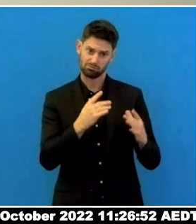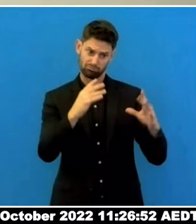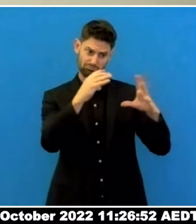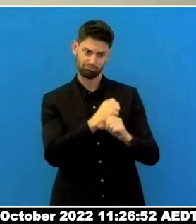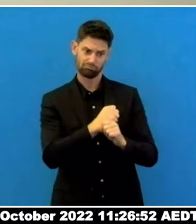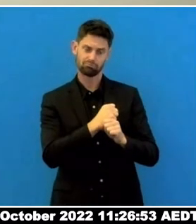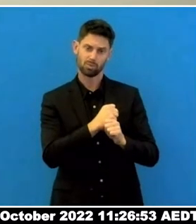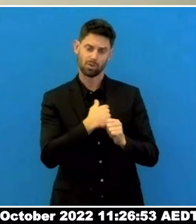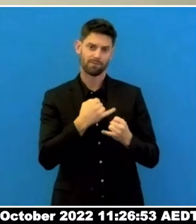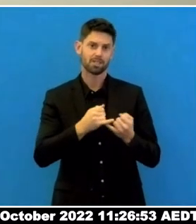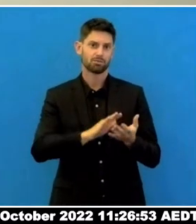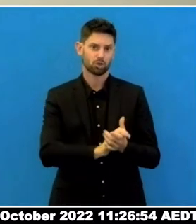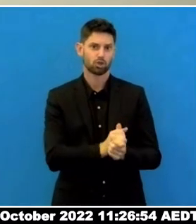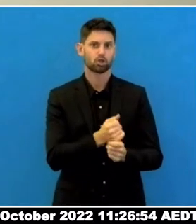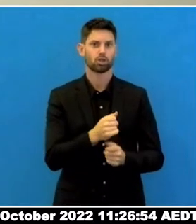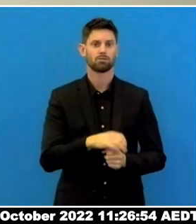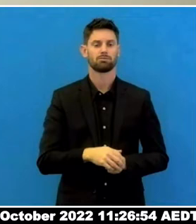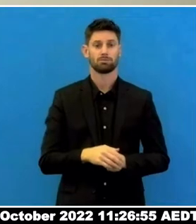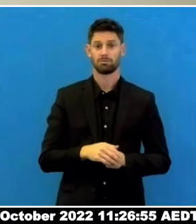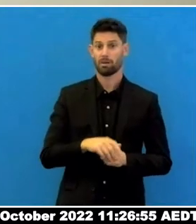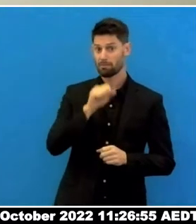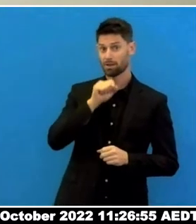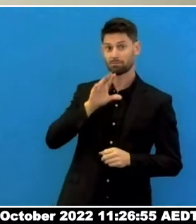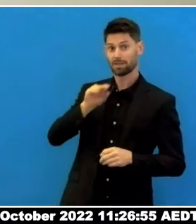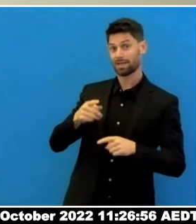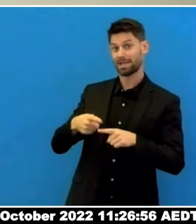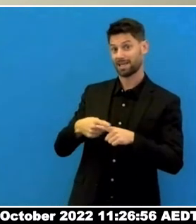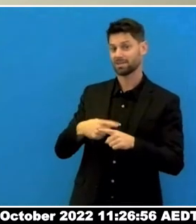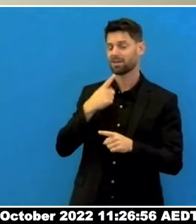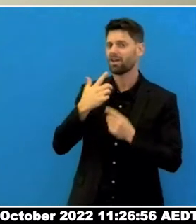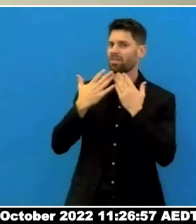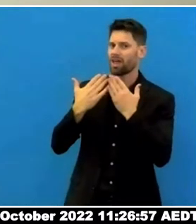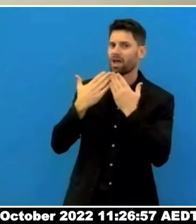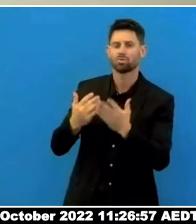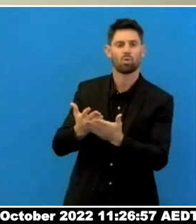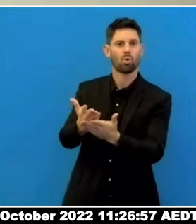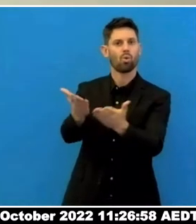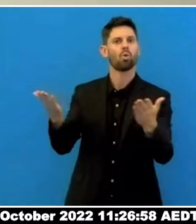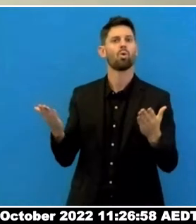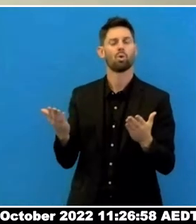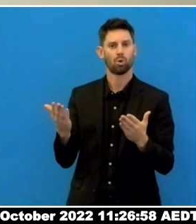Thank you everyone for listening my history. You know, my history very big.